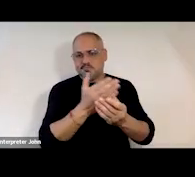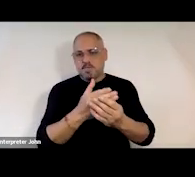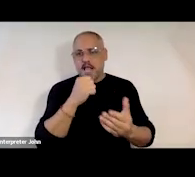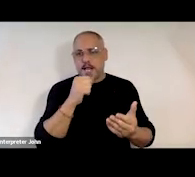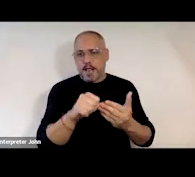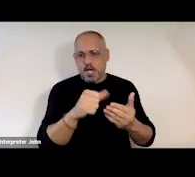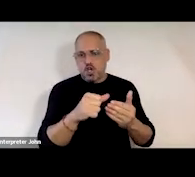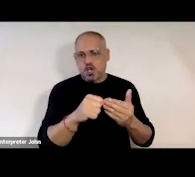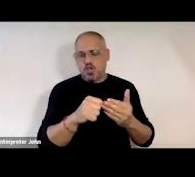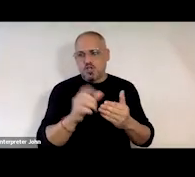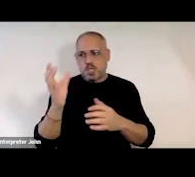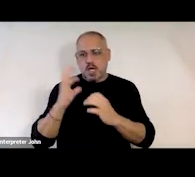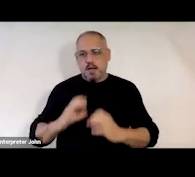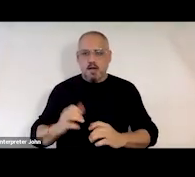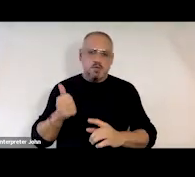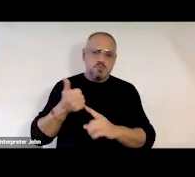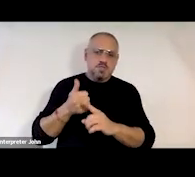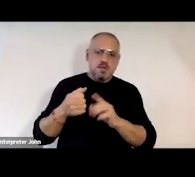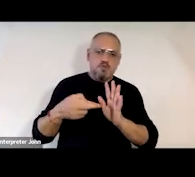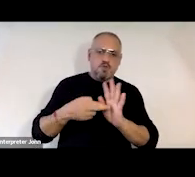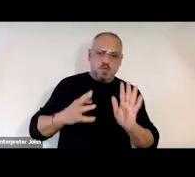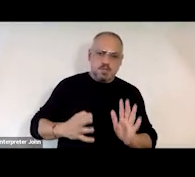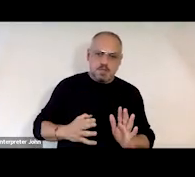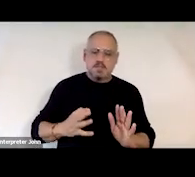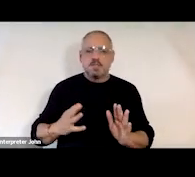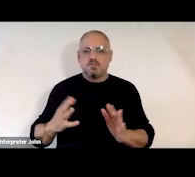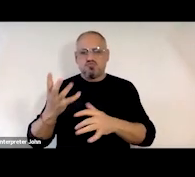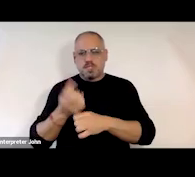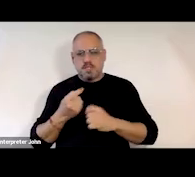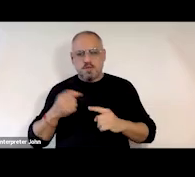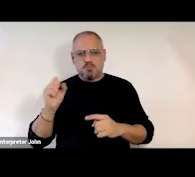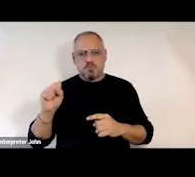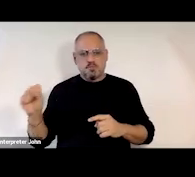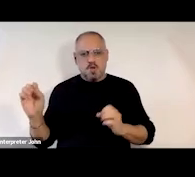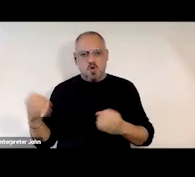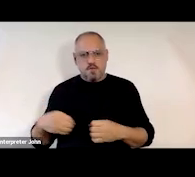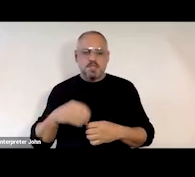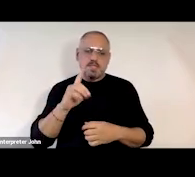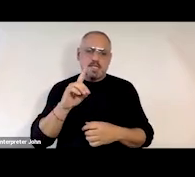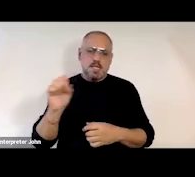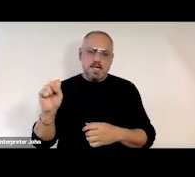that your client or you as their representative receive from Social Security and DDS.